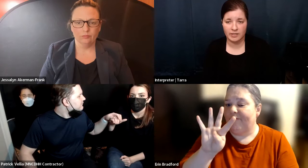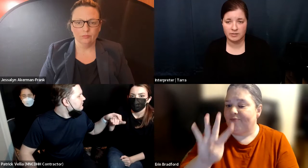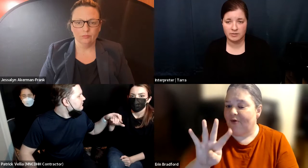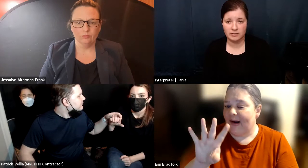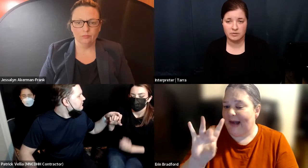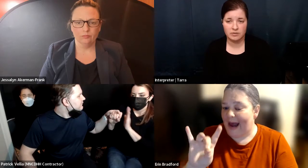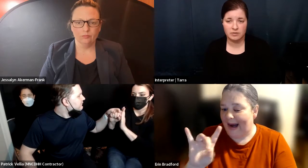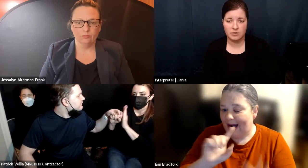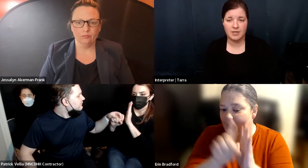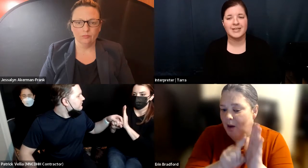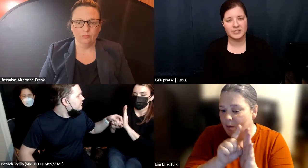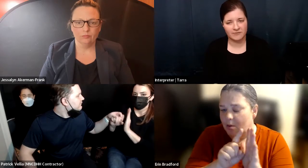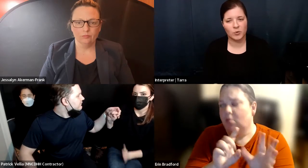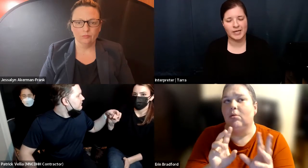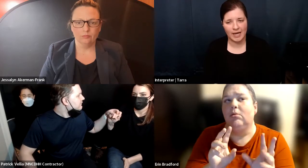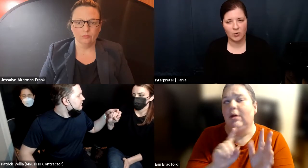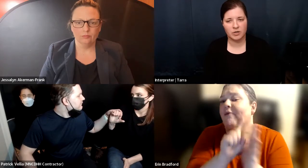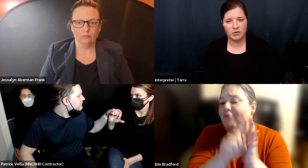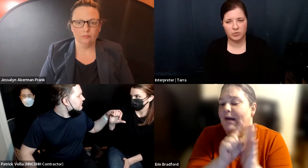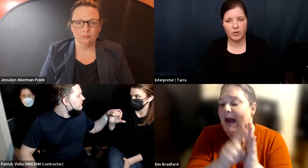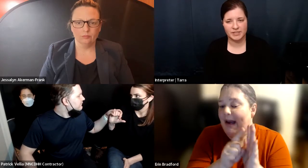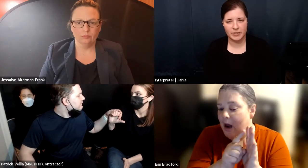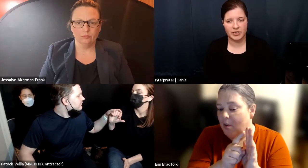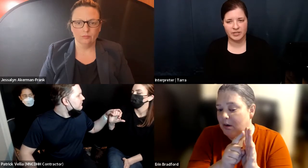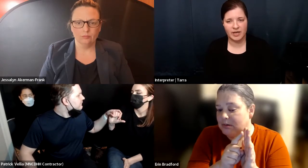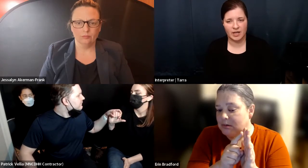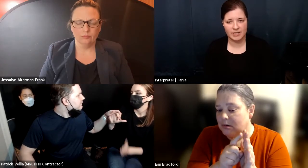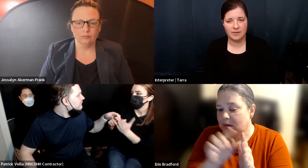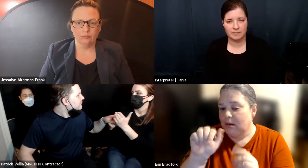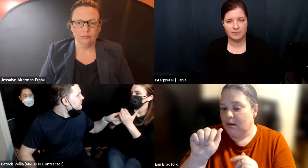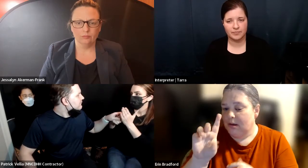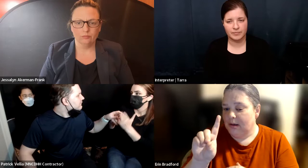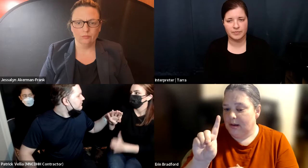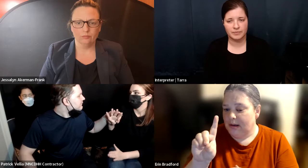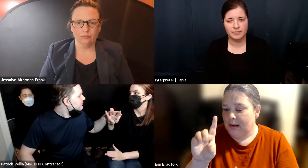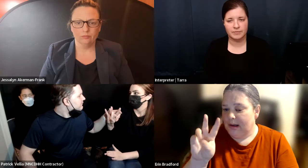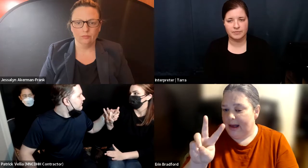Jessalyn: Patrick, Erin has her hand up and is on screen.